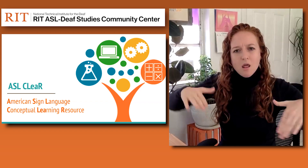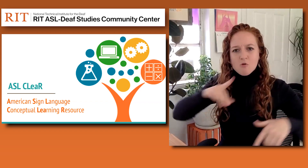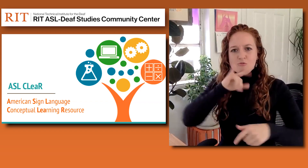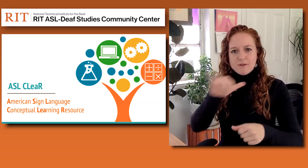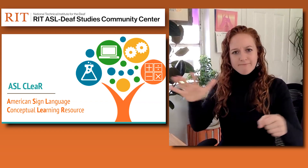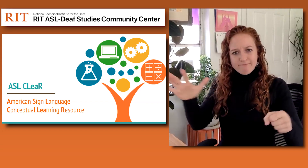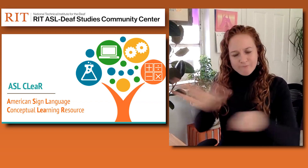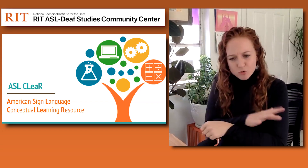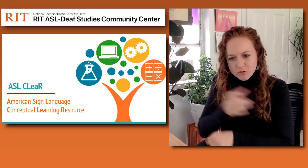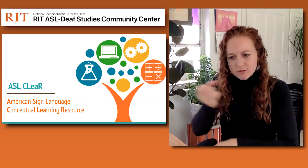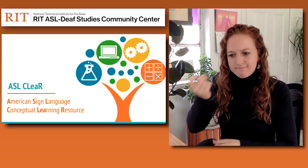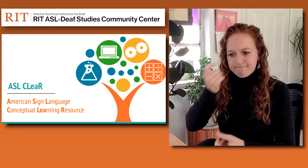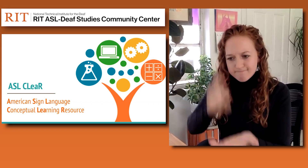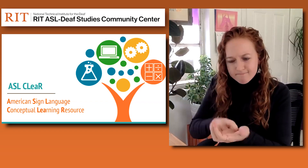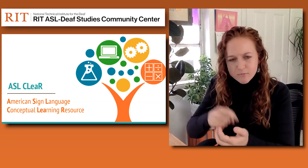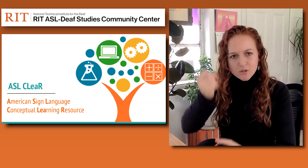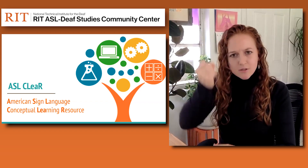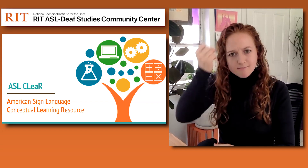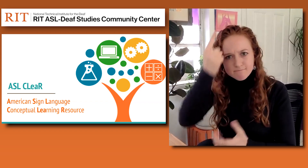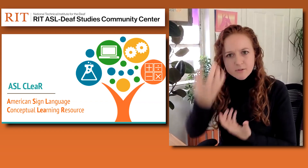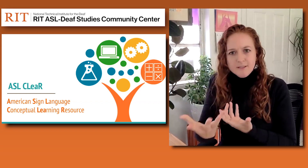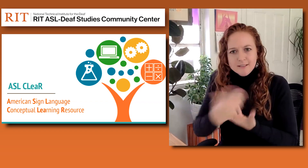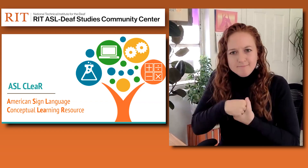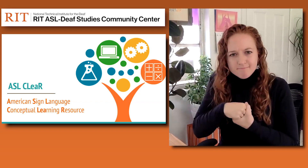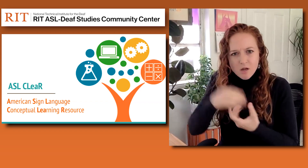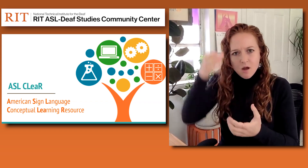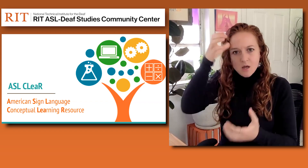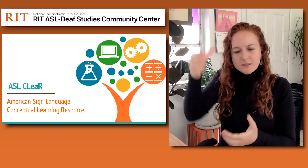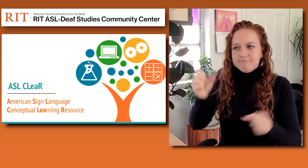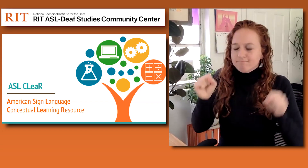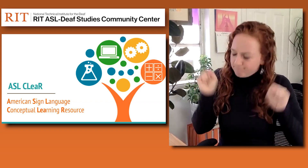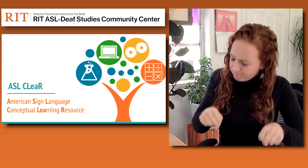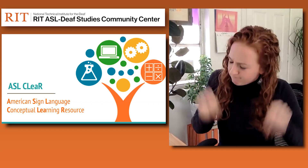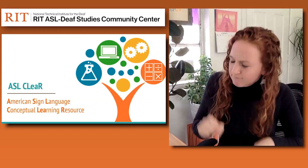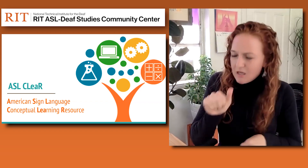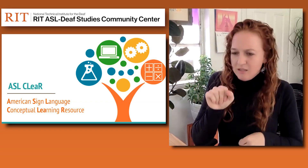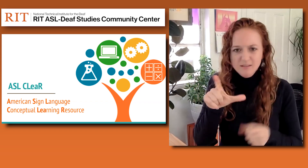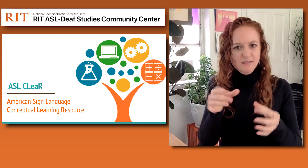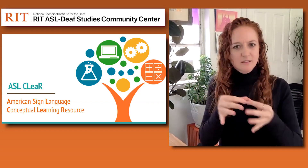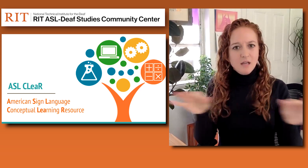I knew ASL was a language, but I didn't really fully accept it and recognize it